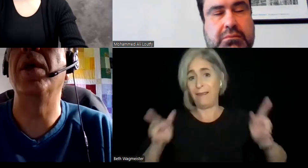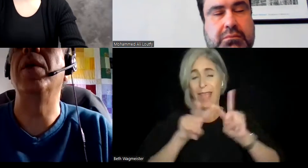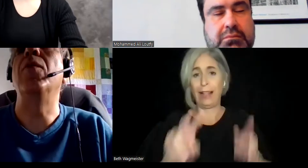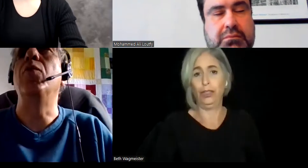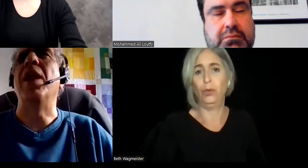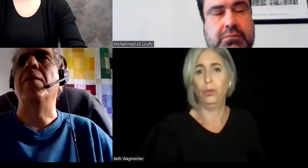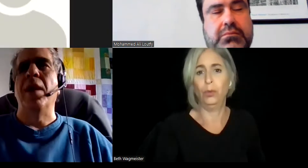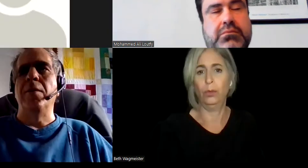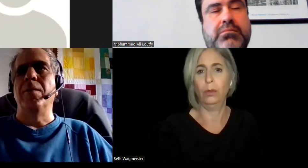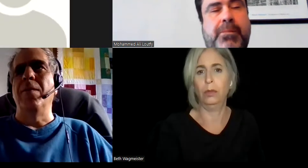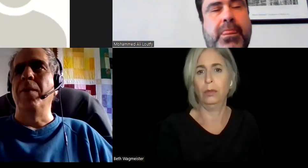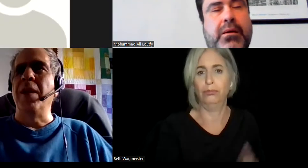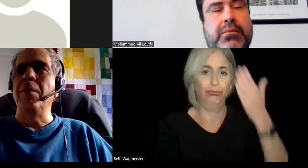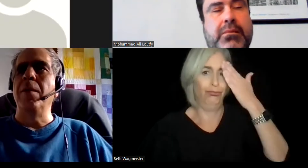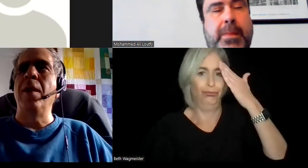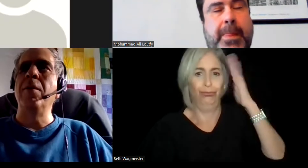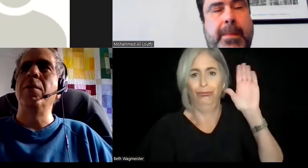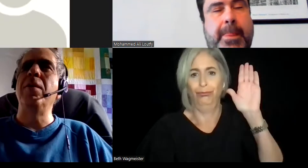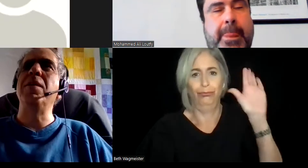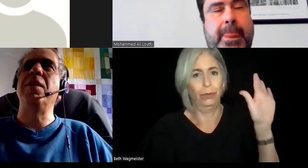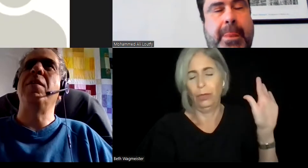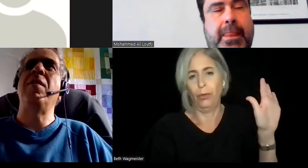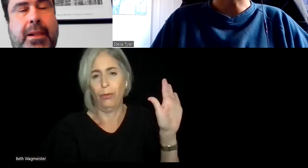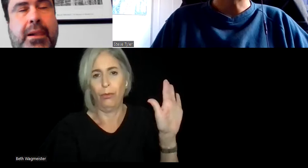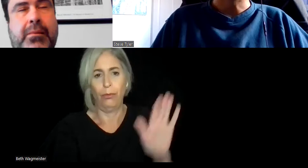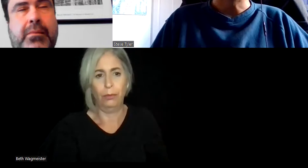For me, you know, the